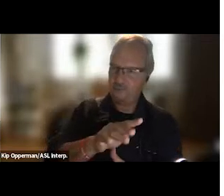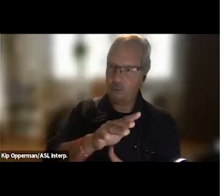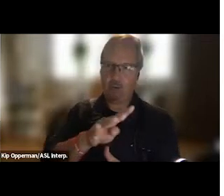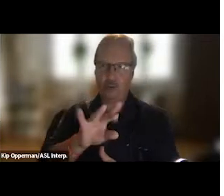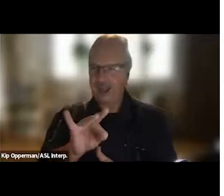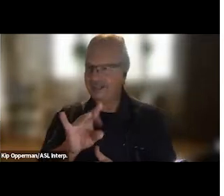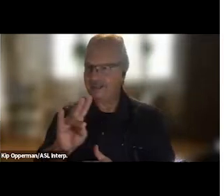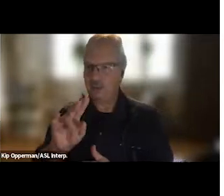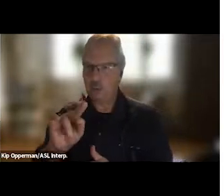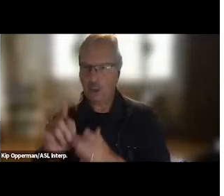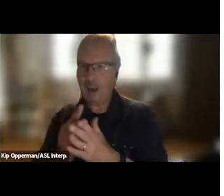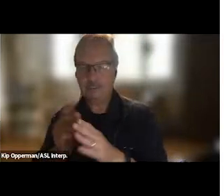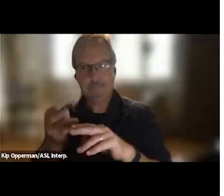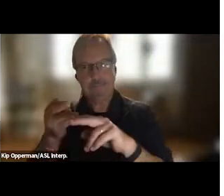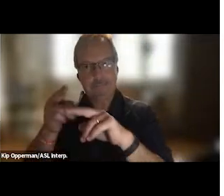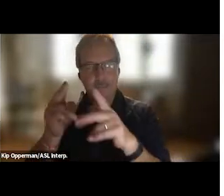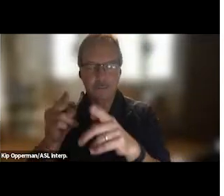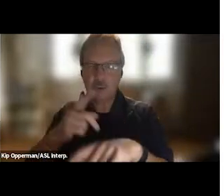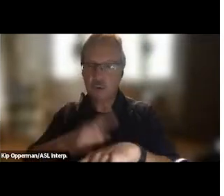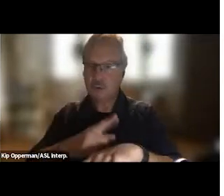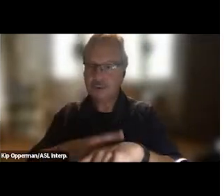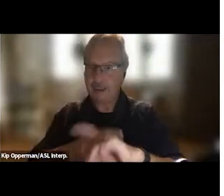And therefore, your time period to get them treated,